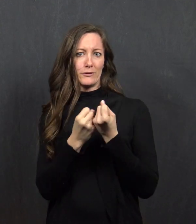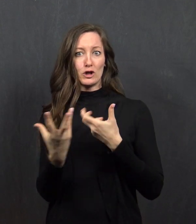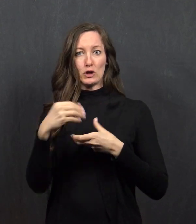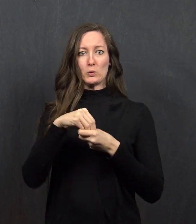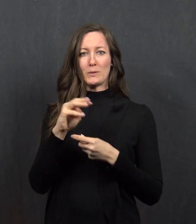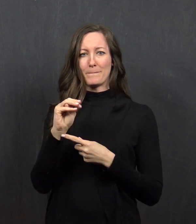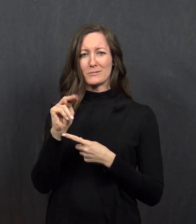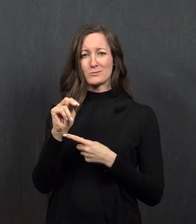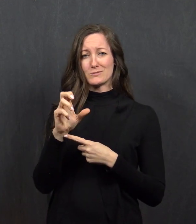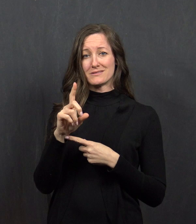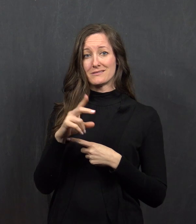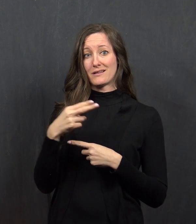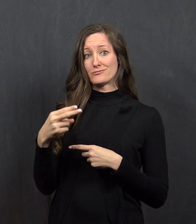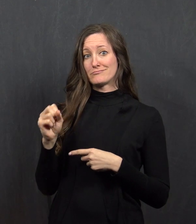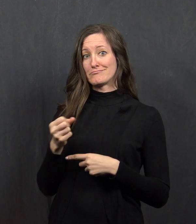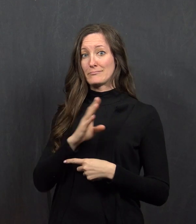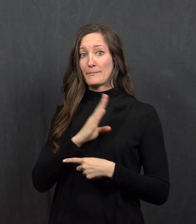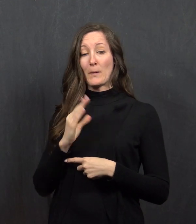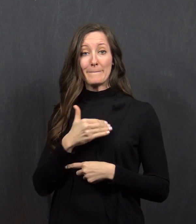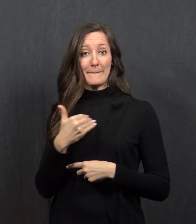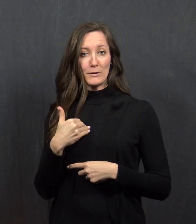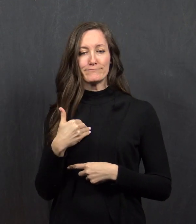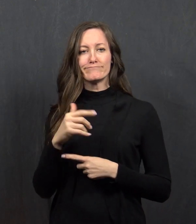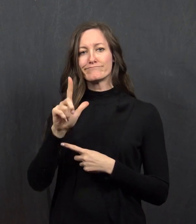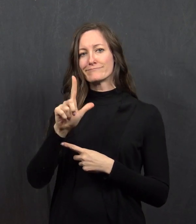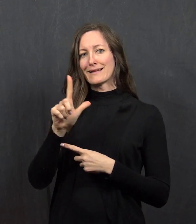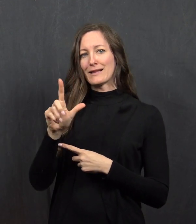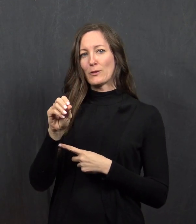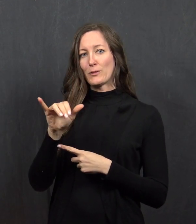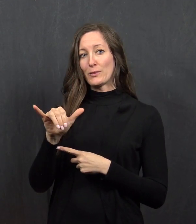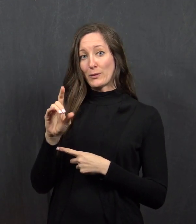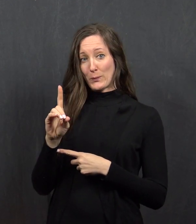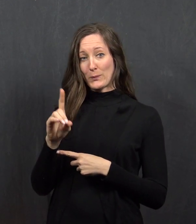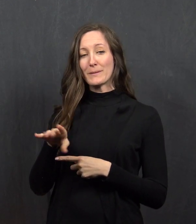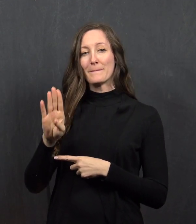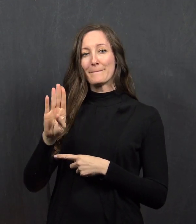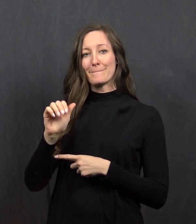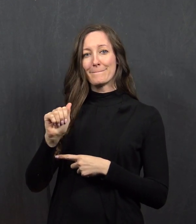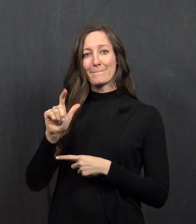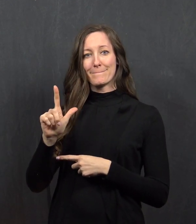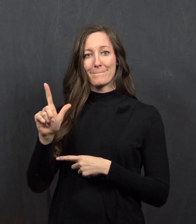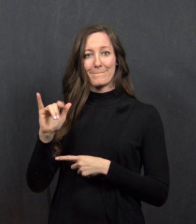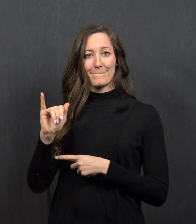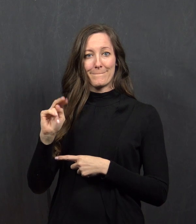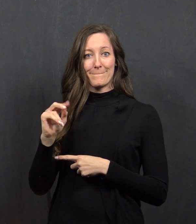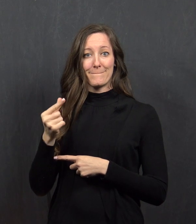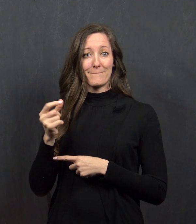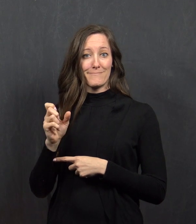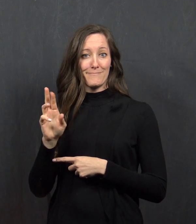During this time, many community advocates, including MNCDHH's board member Lloyd Ballinger,